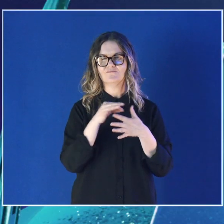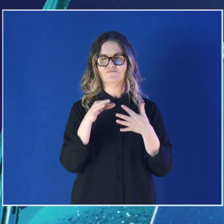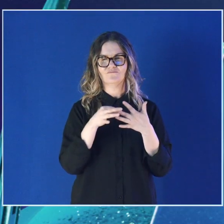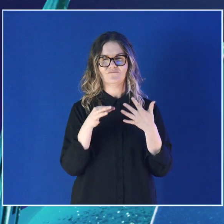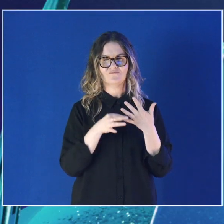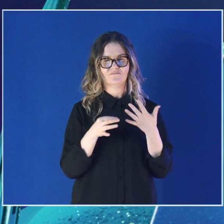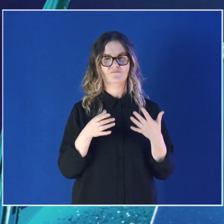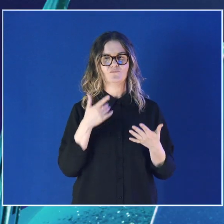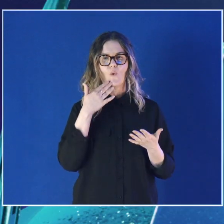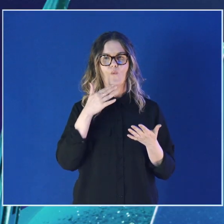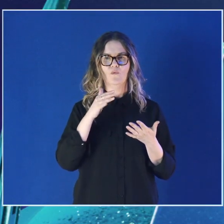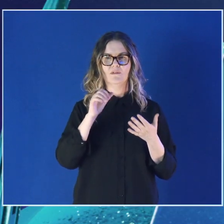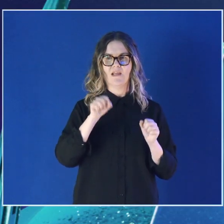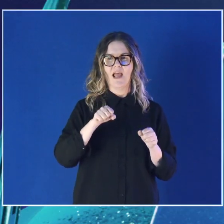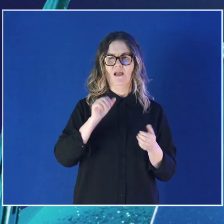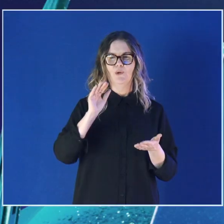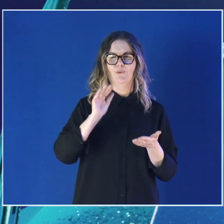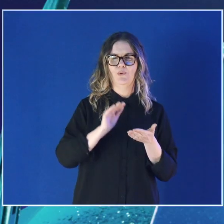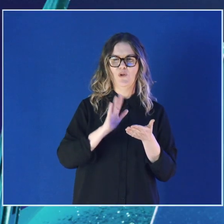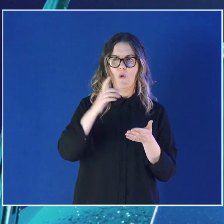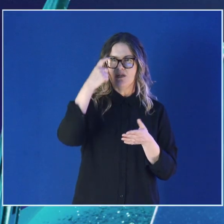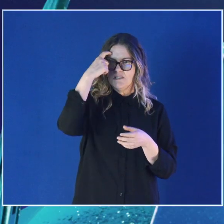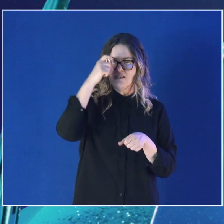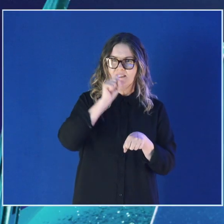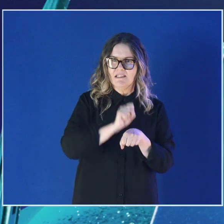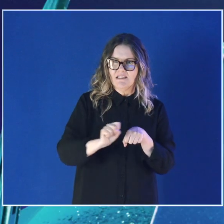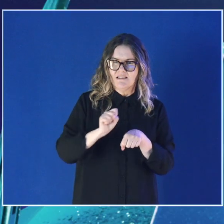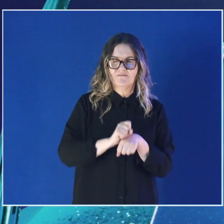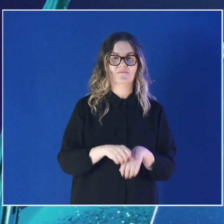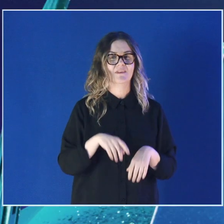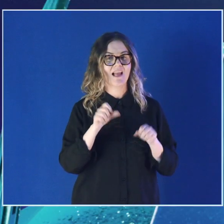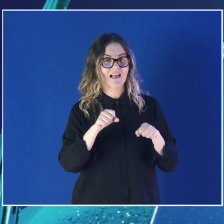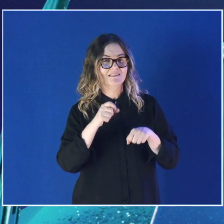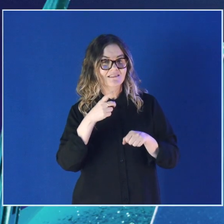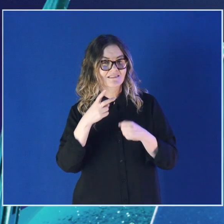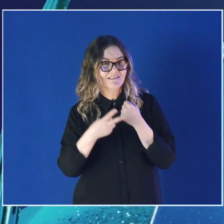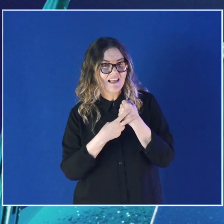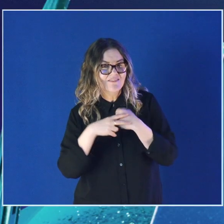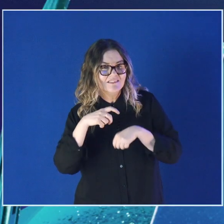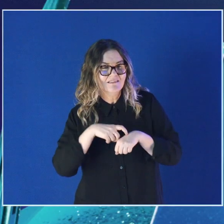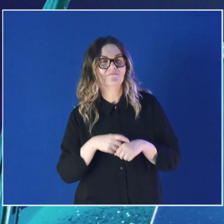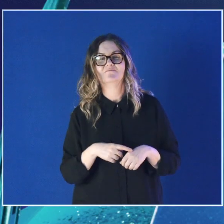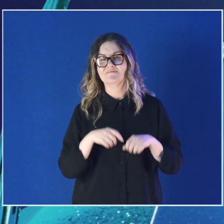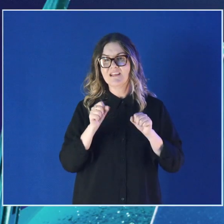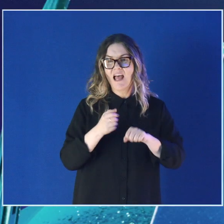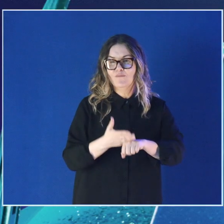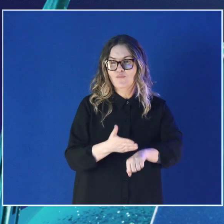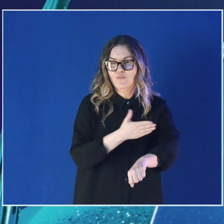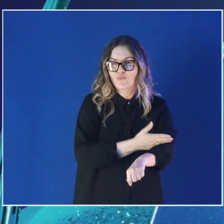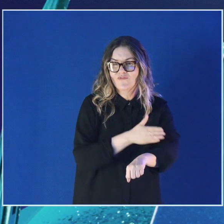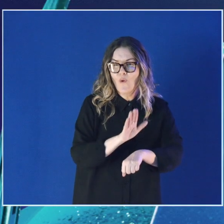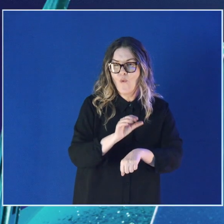As my friend Dave says, there's a high return on effort for the things we're doing here.